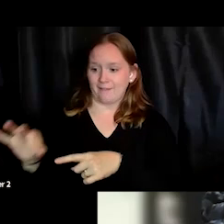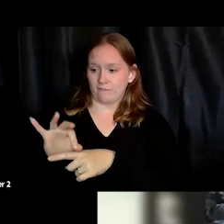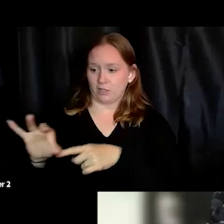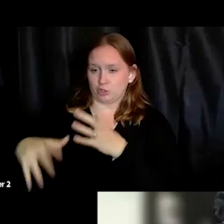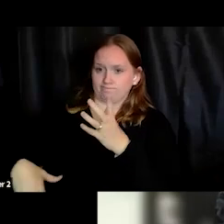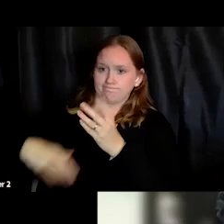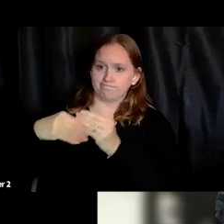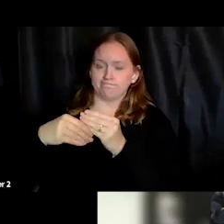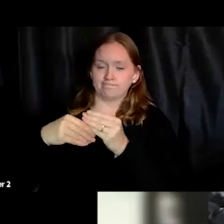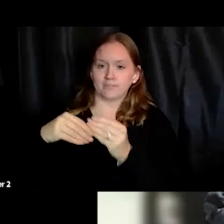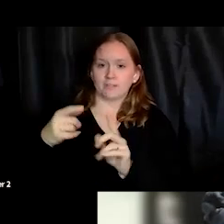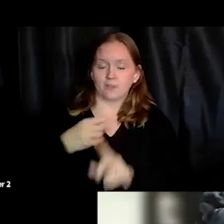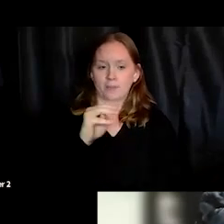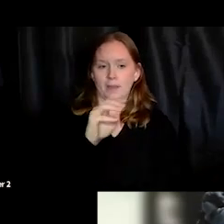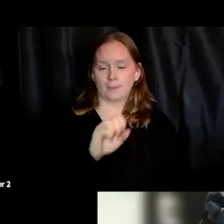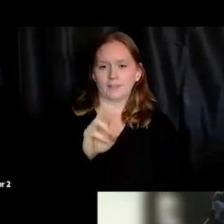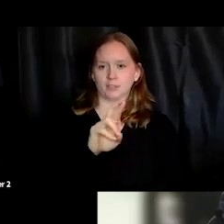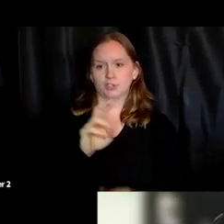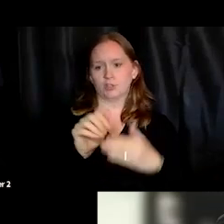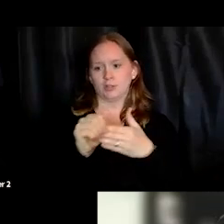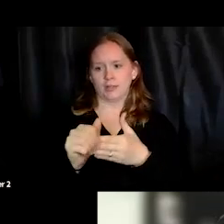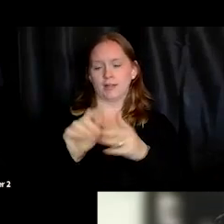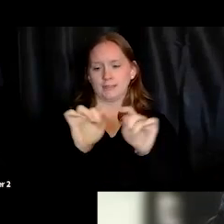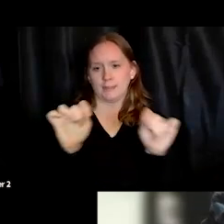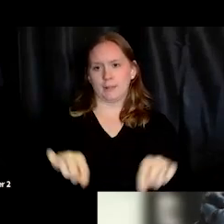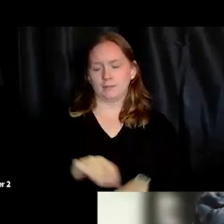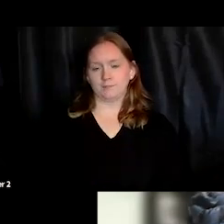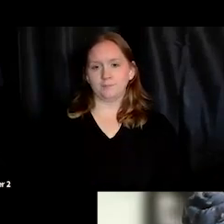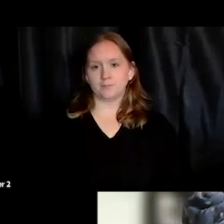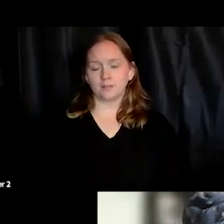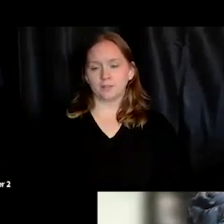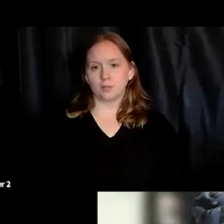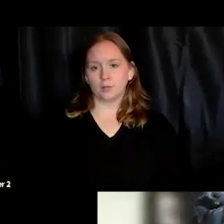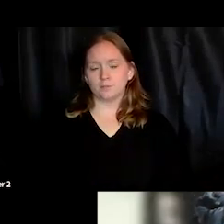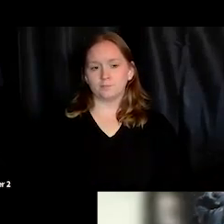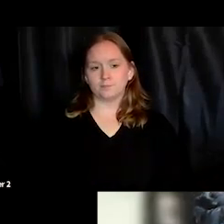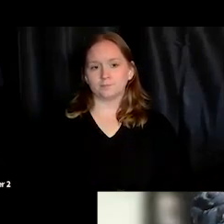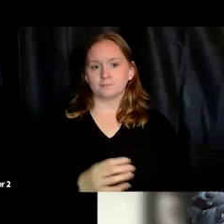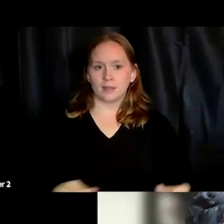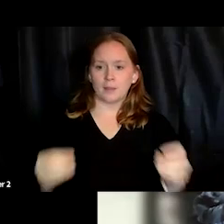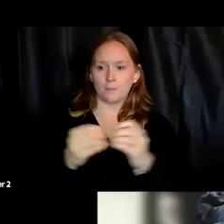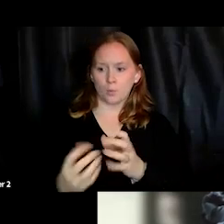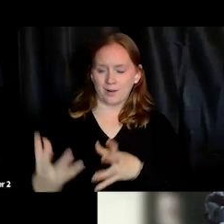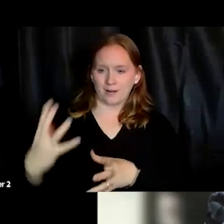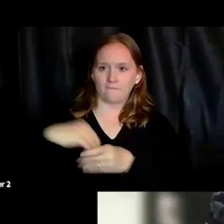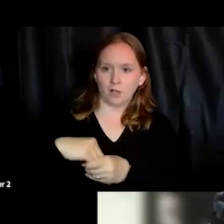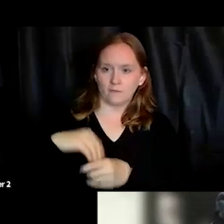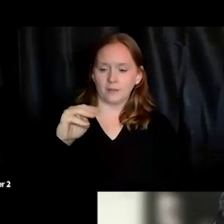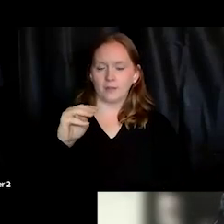from that MSR interview guide and template. So the more you can get the acceptable medical sources involved, the better. You won't necessarily always be successful,